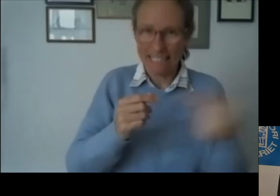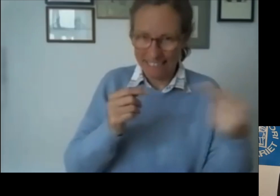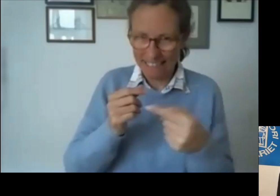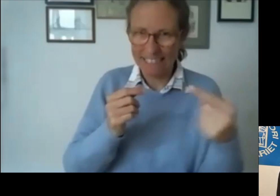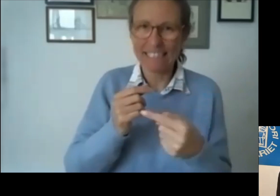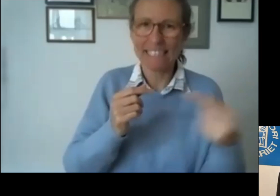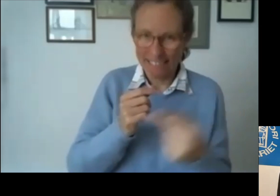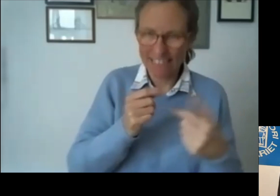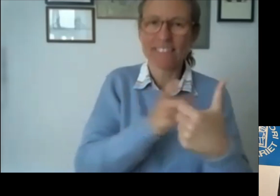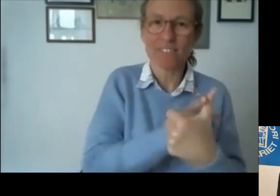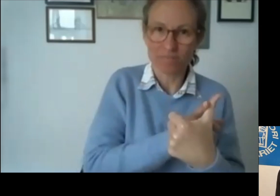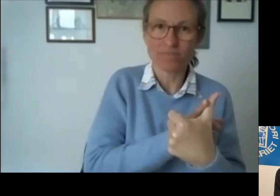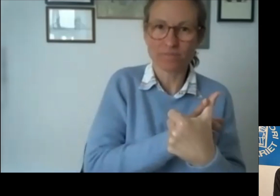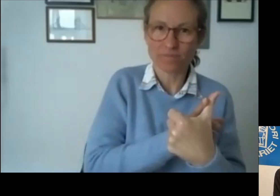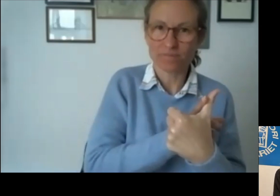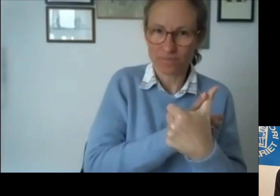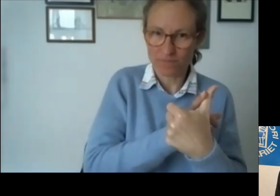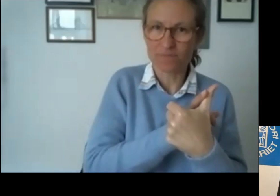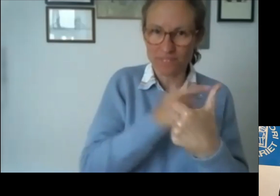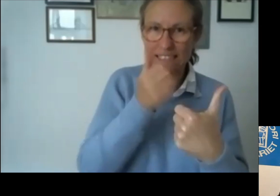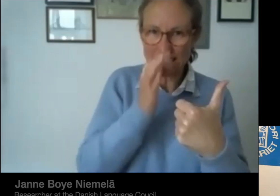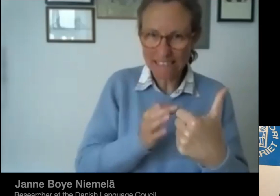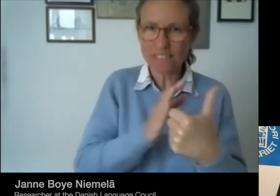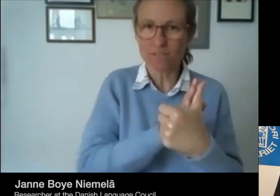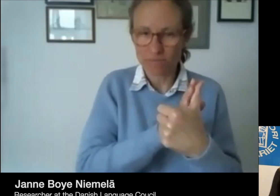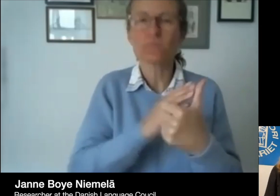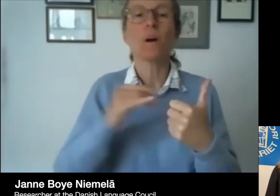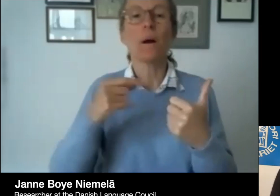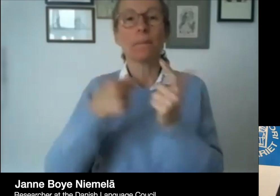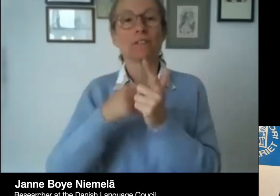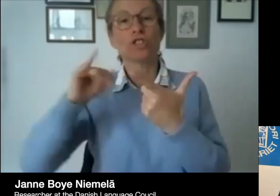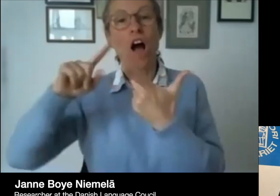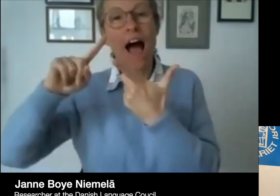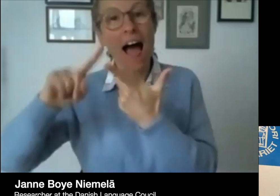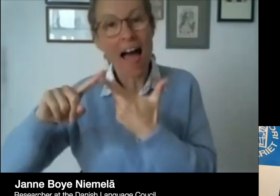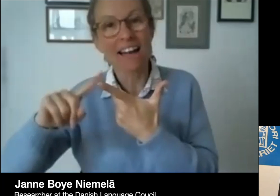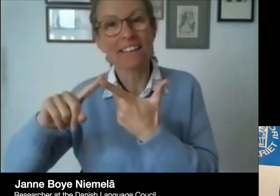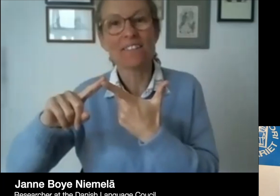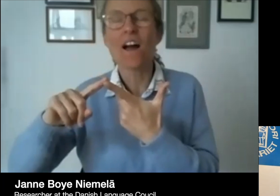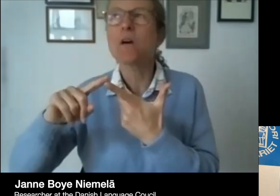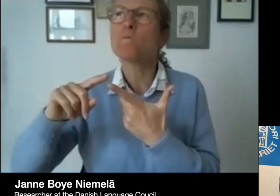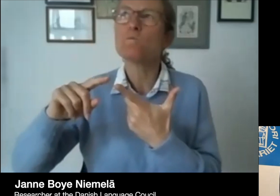We have now a lot of new signs that came into the language so that's one thing that changed